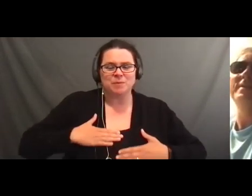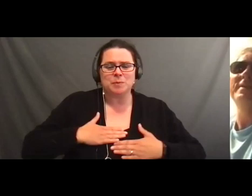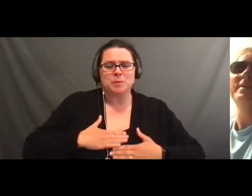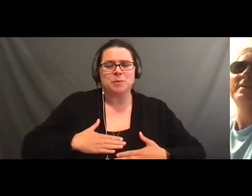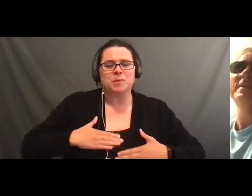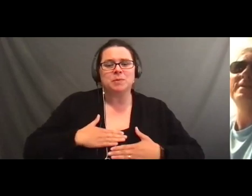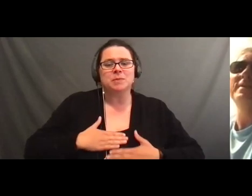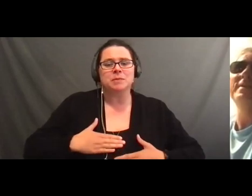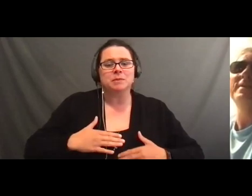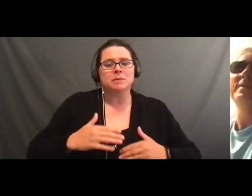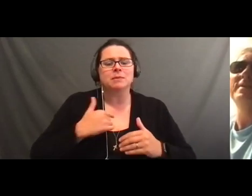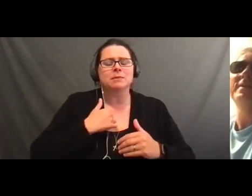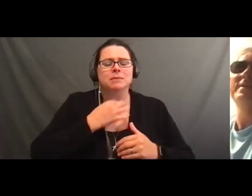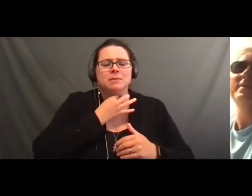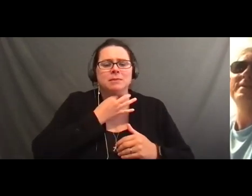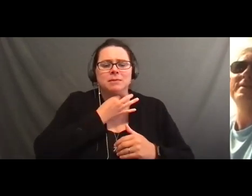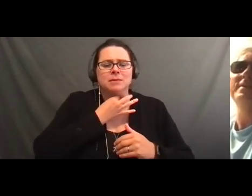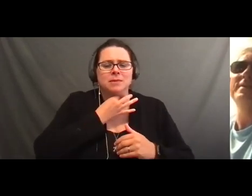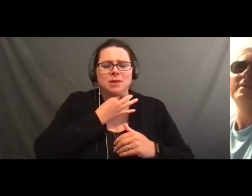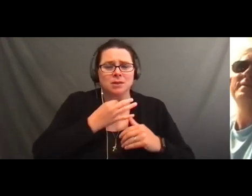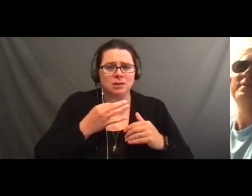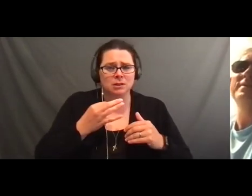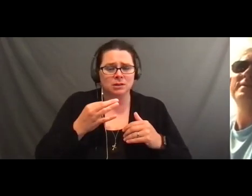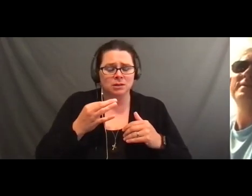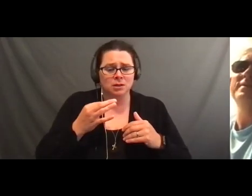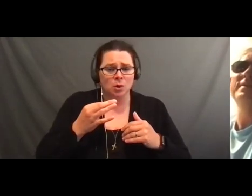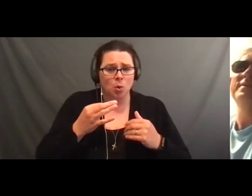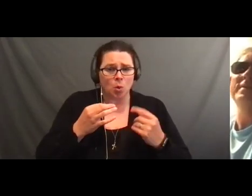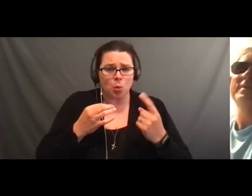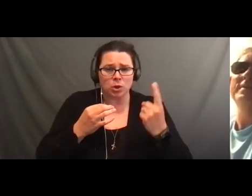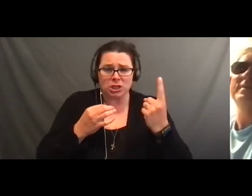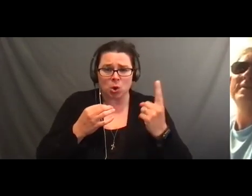I am curious about this. Was there one moment in particular when you